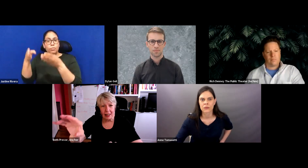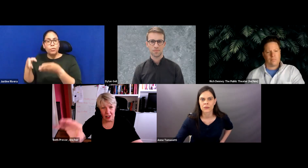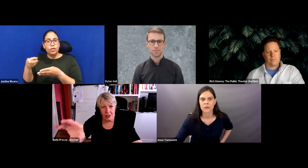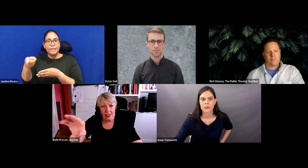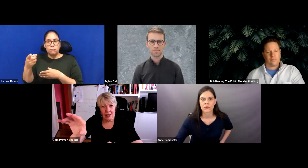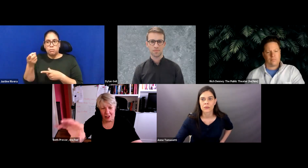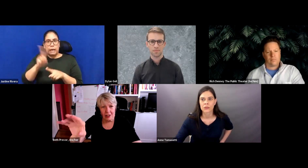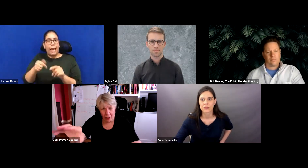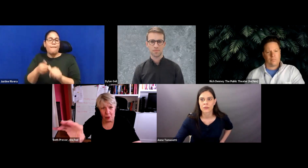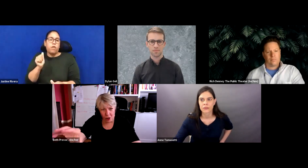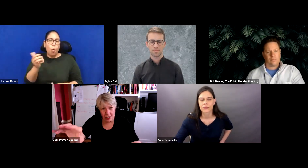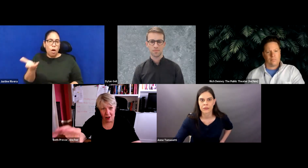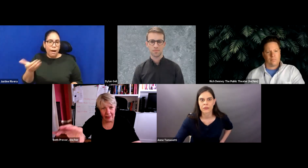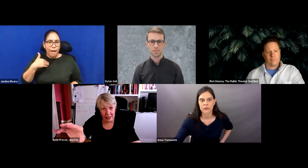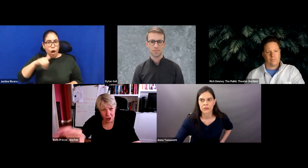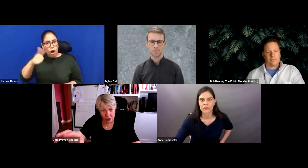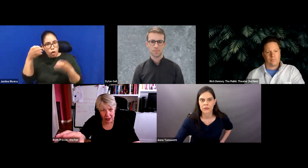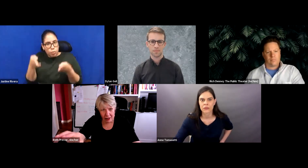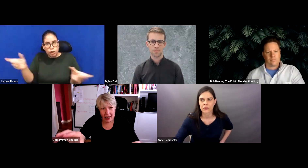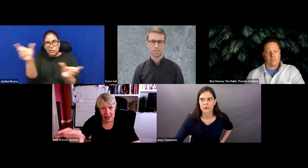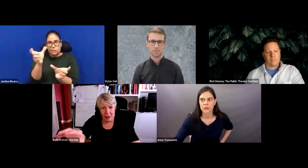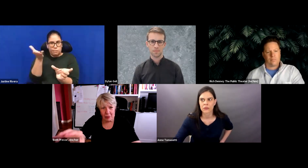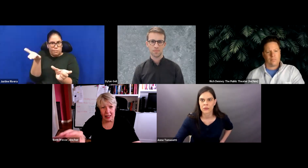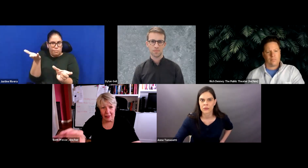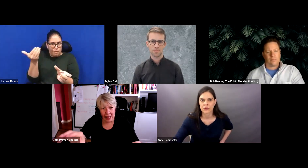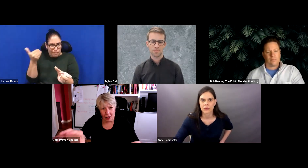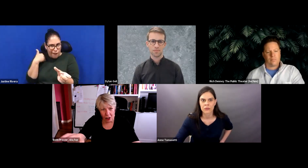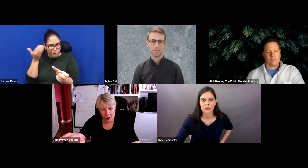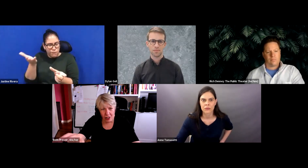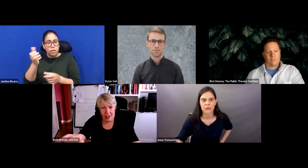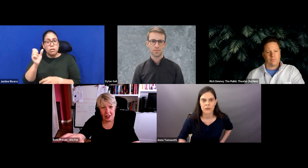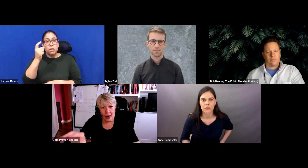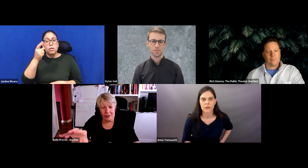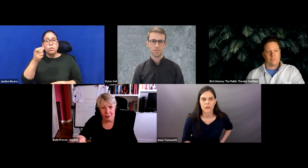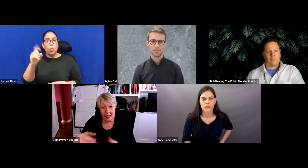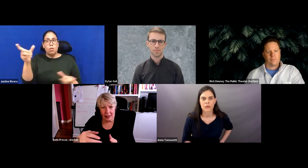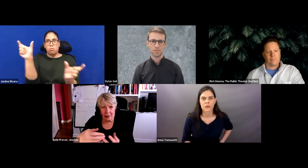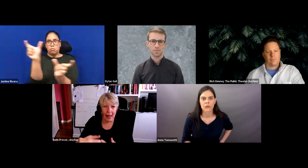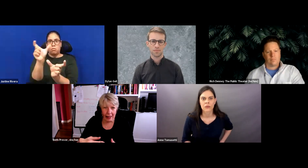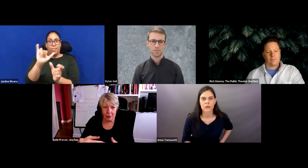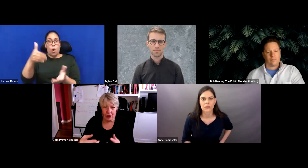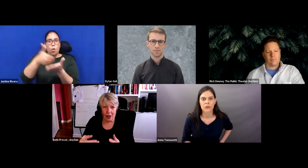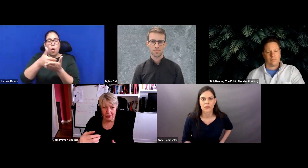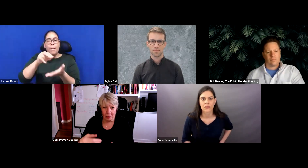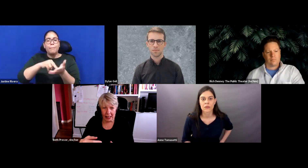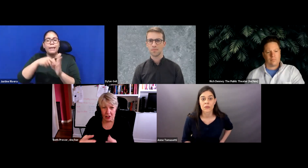that there's another person on that screen. And by being that close, you have to make it compatible. You have to make it